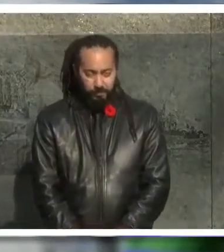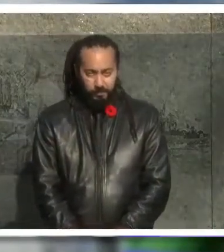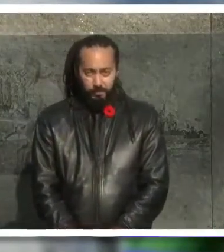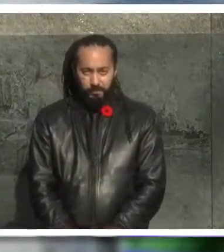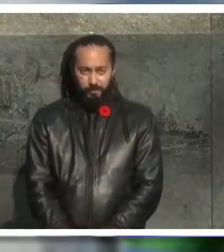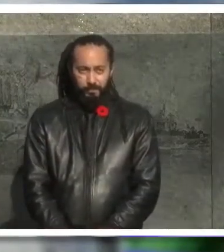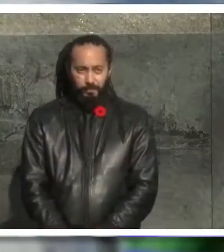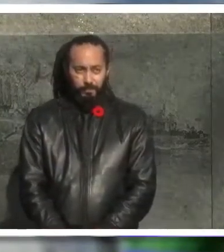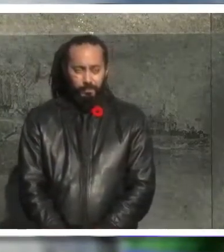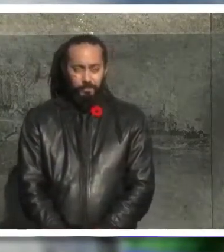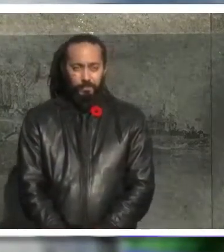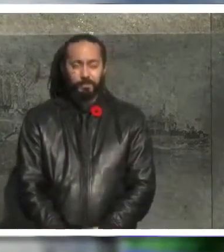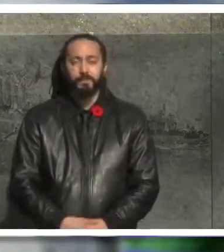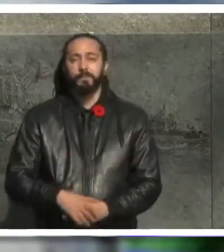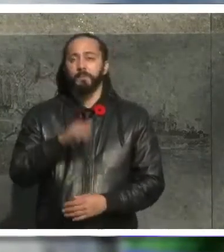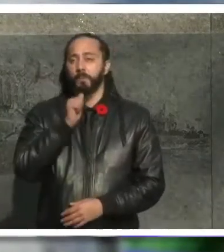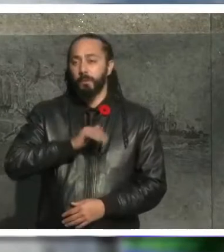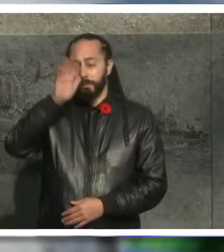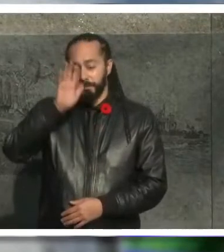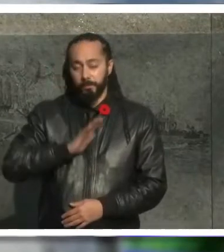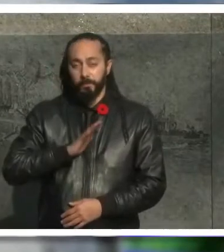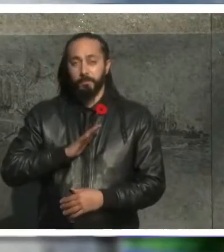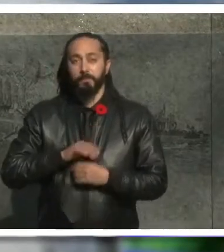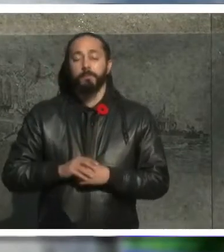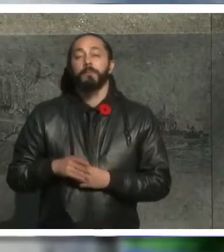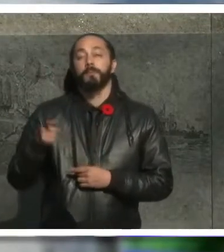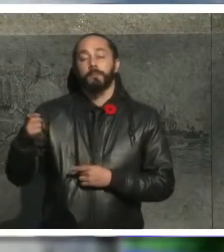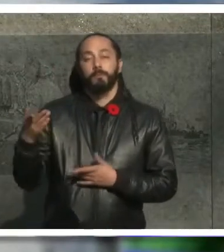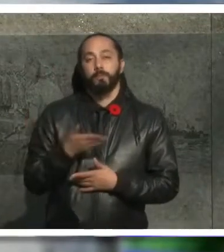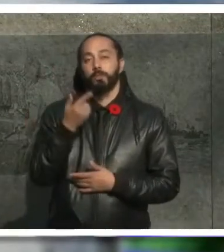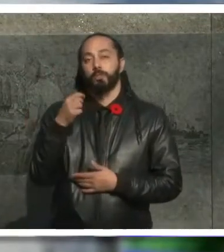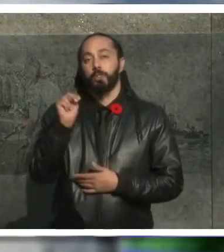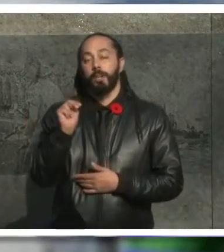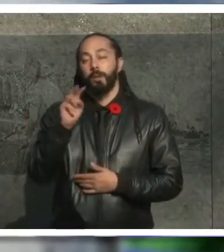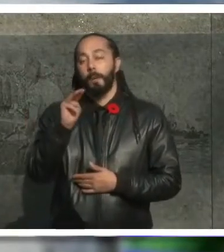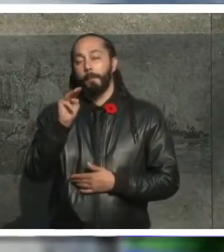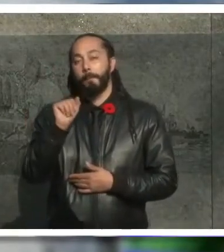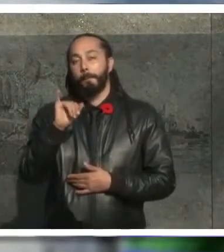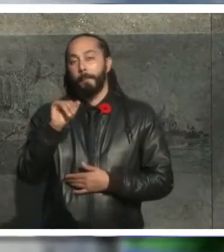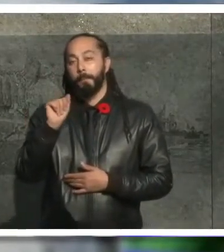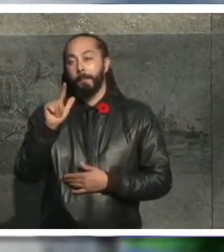Thank you, Sir. Ladies and gentlemen, I now invite commander